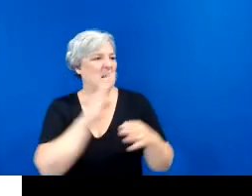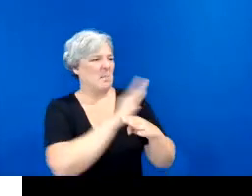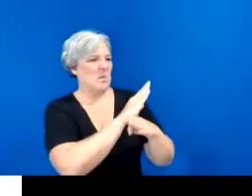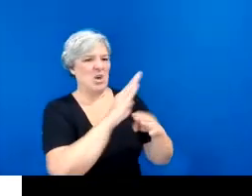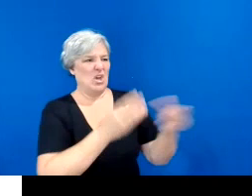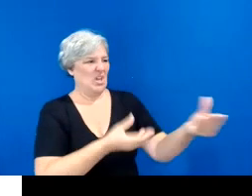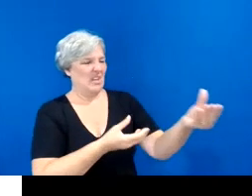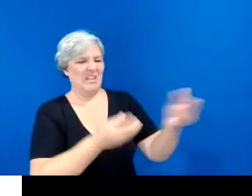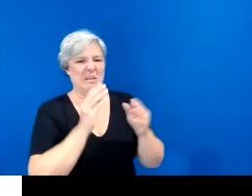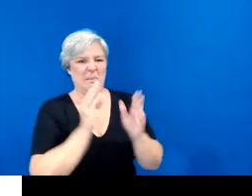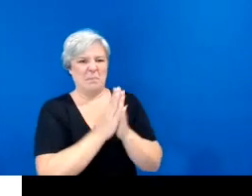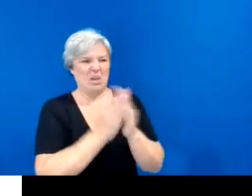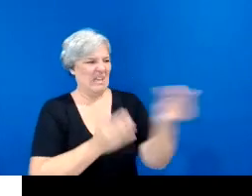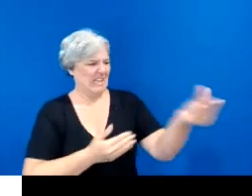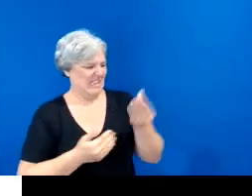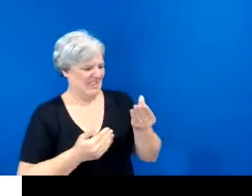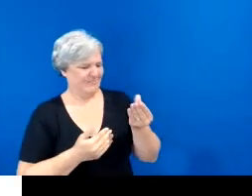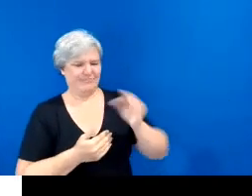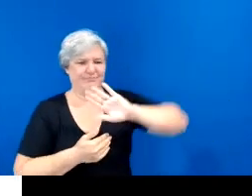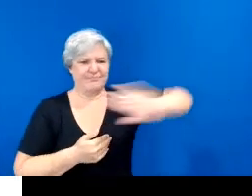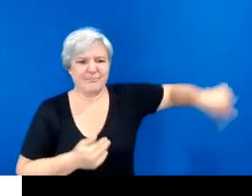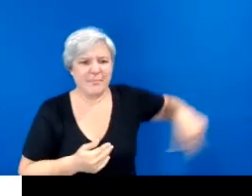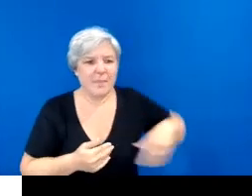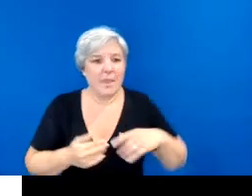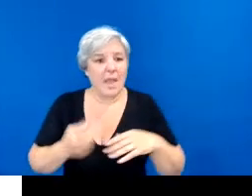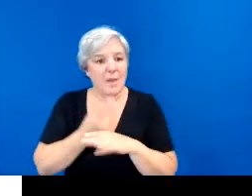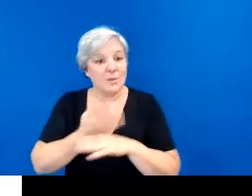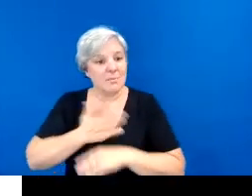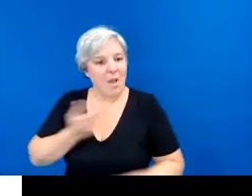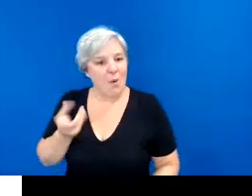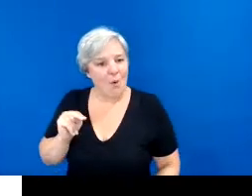and more and more of my own materials that I was finding.